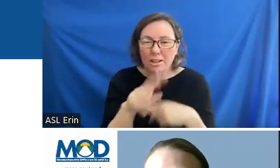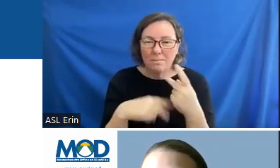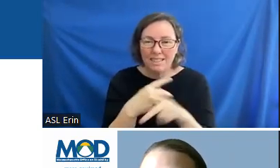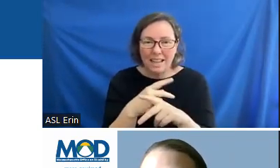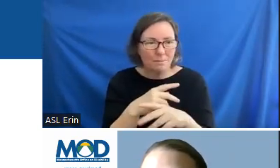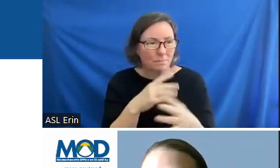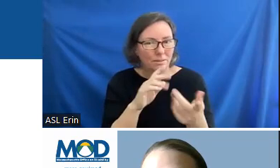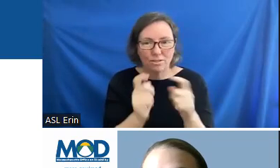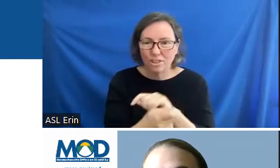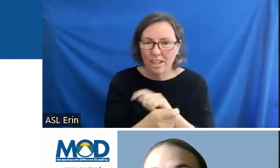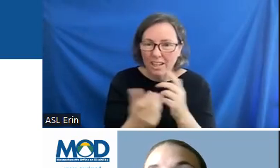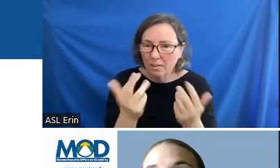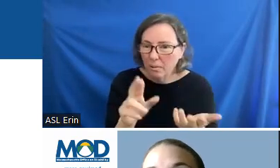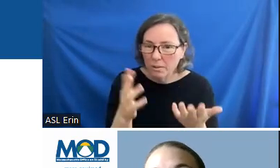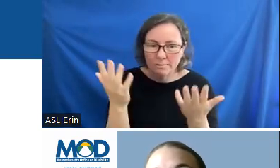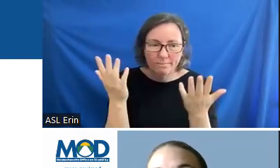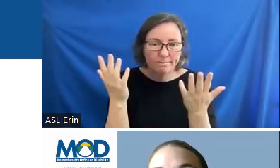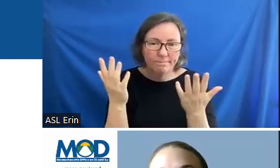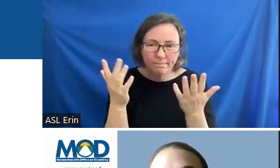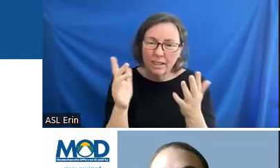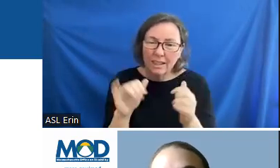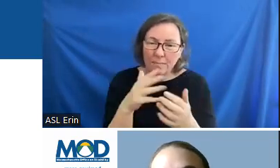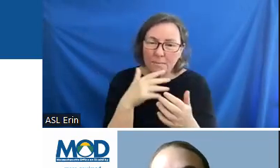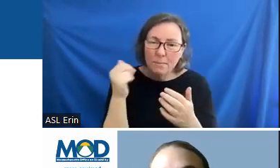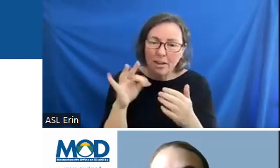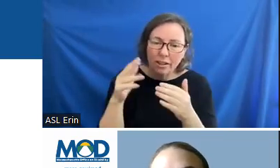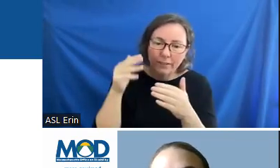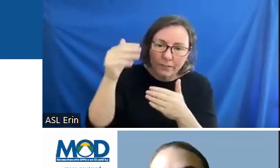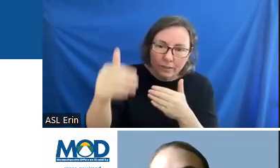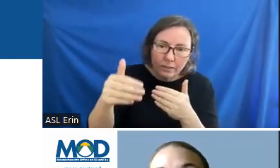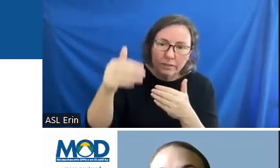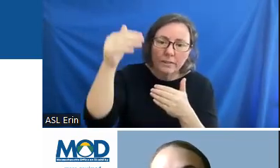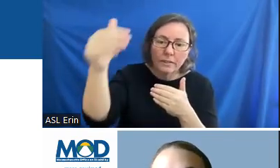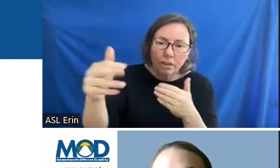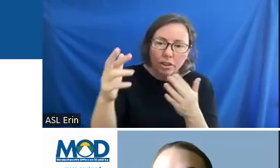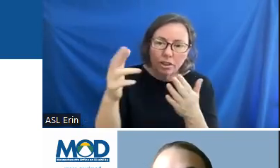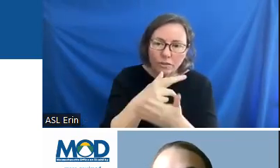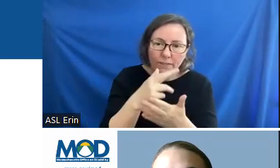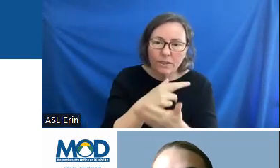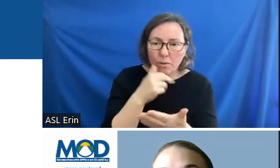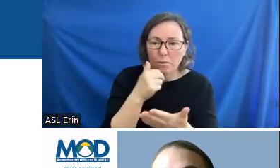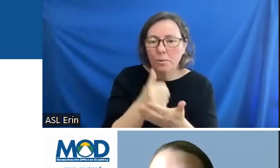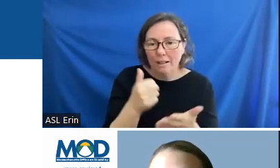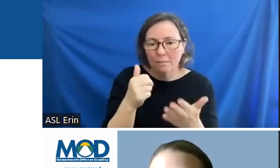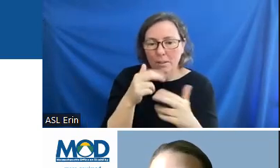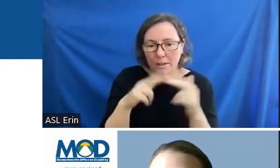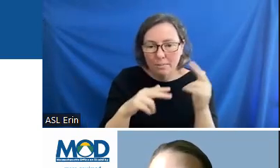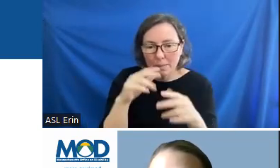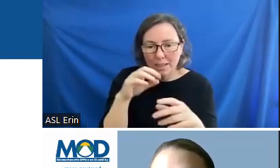You know, it can be really helpful there to have built-in review periods,